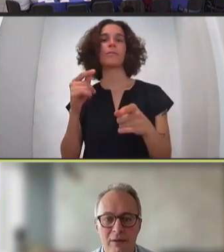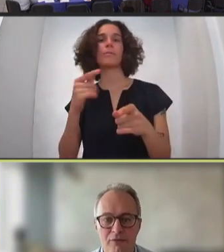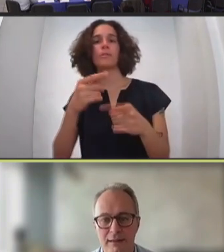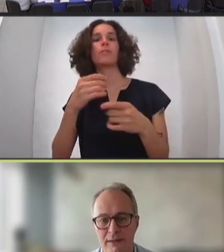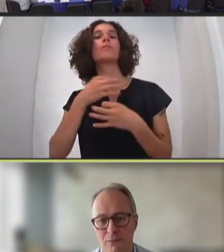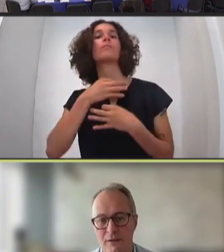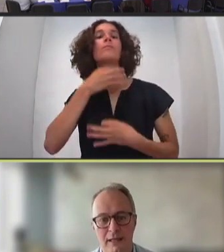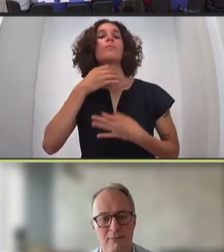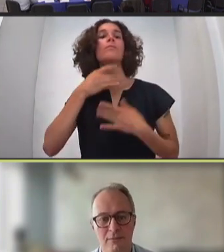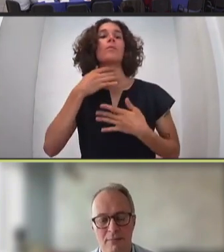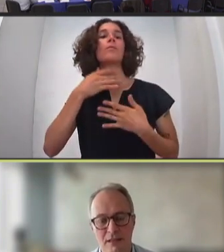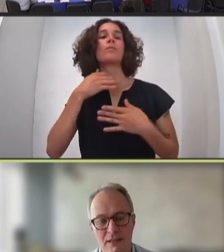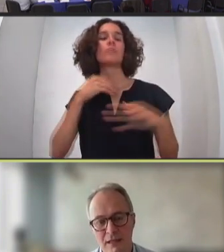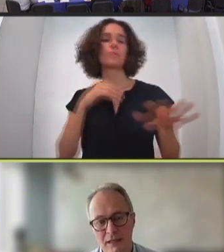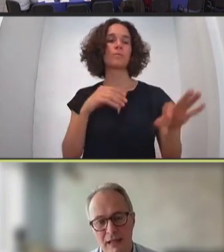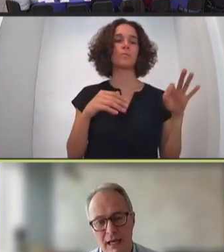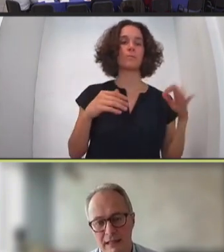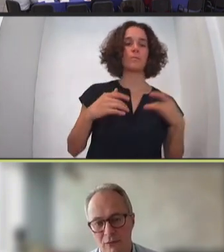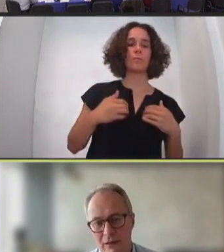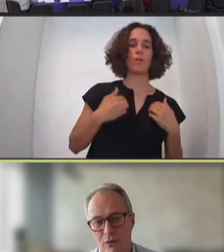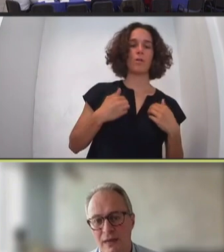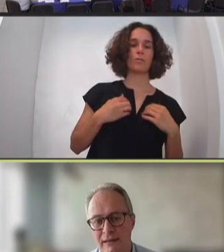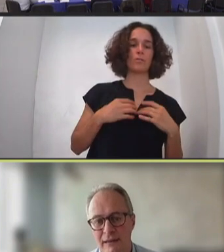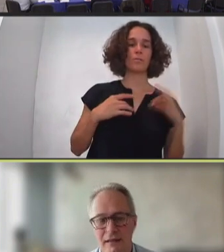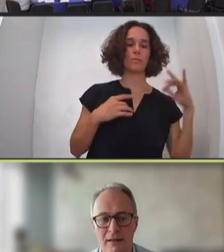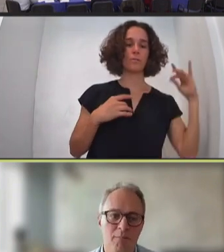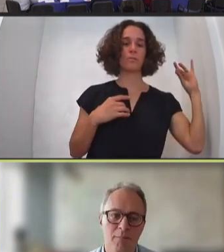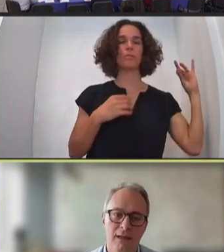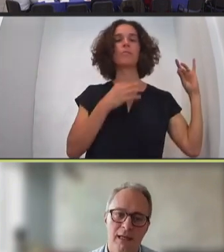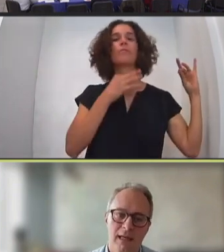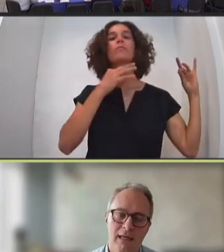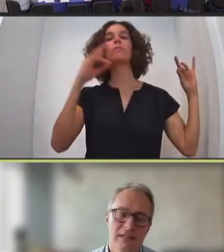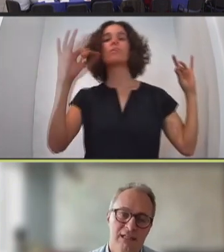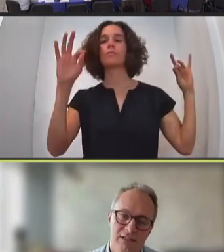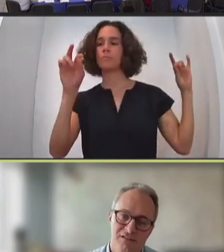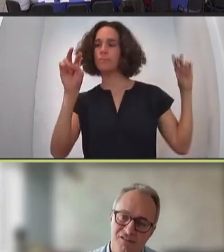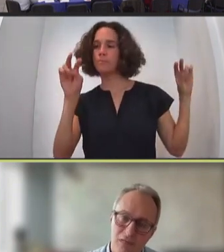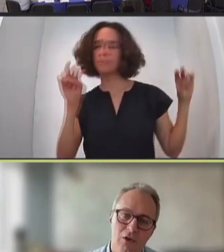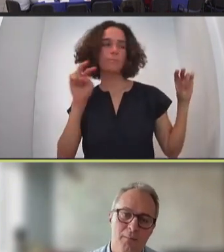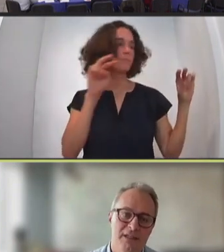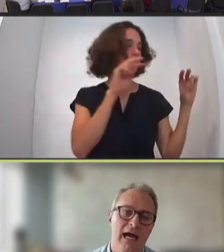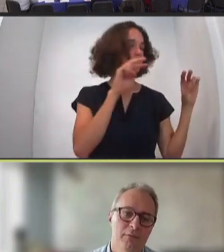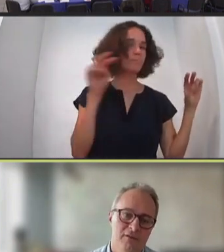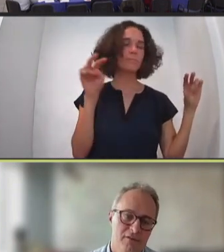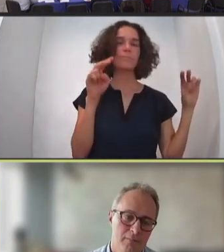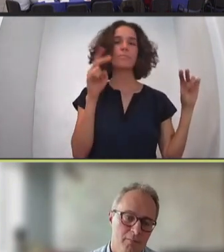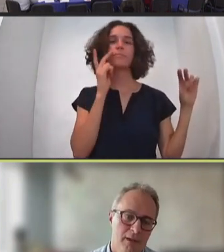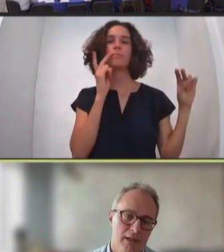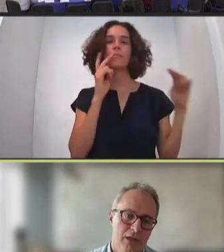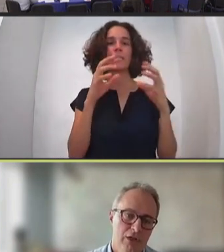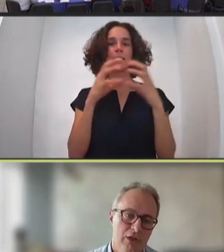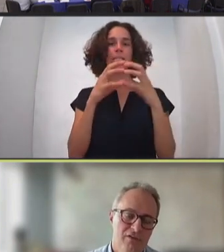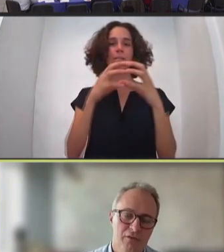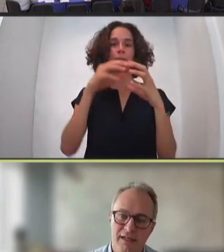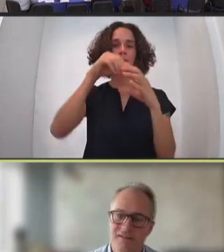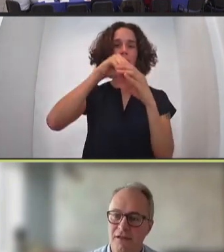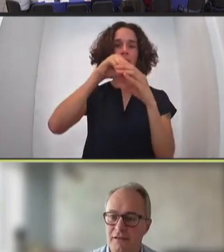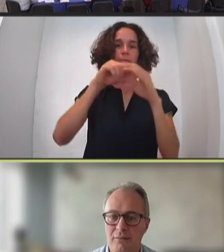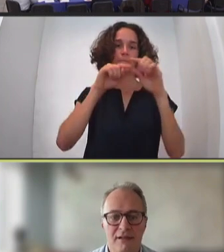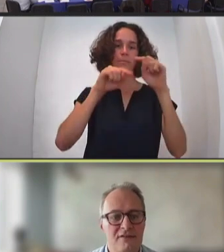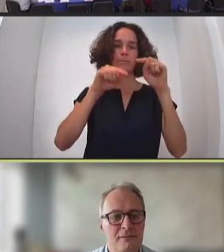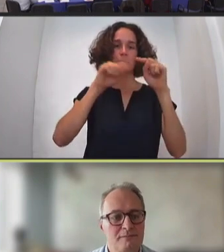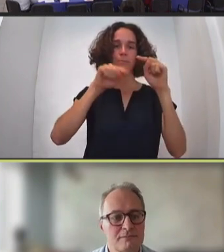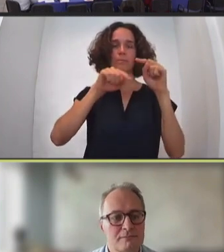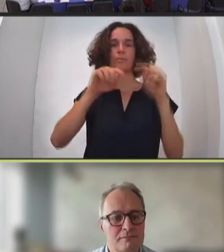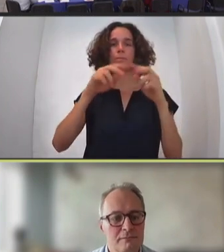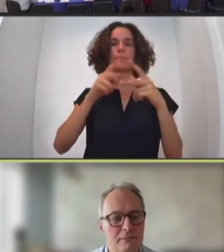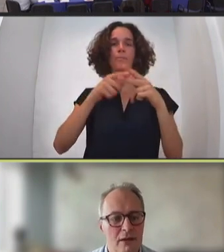we infect them with the Mtb, and then we look at their cellular metabolism. So, next slide please.